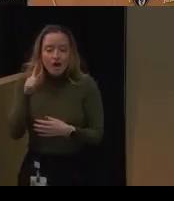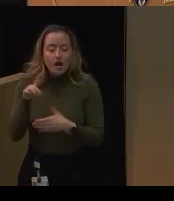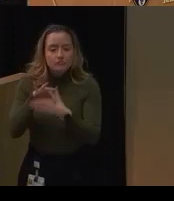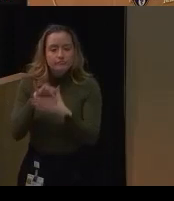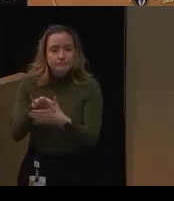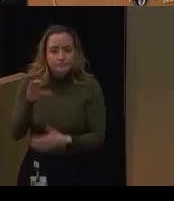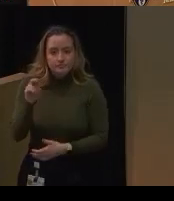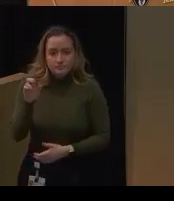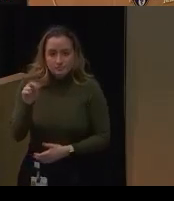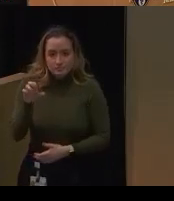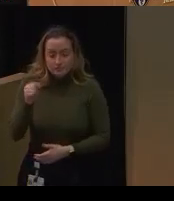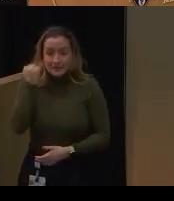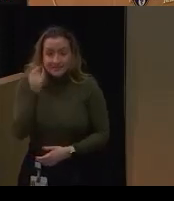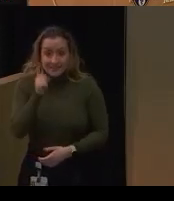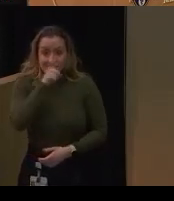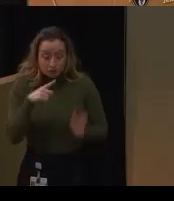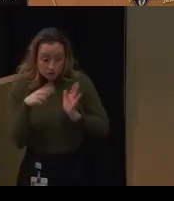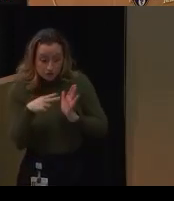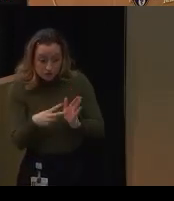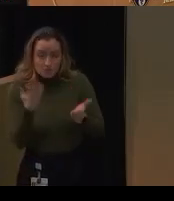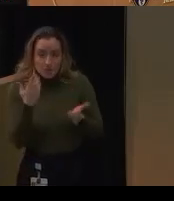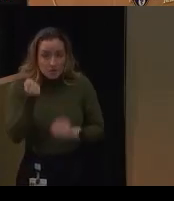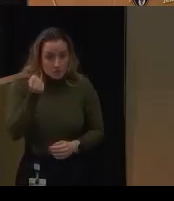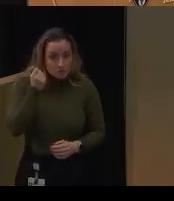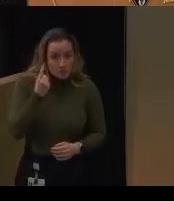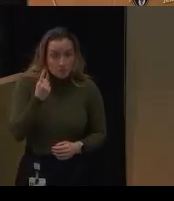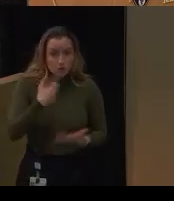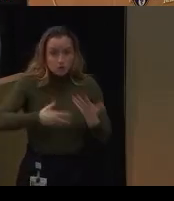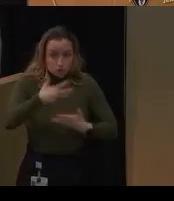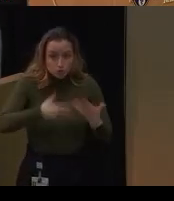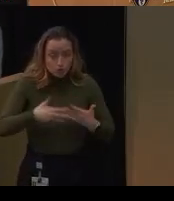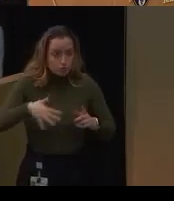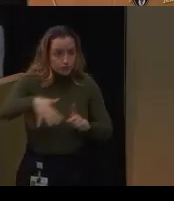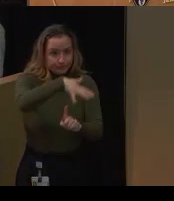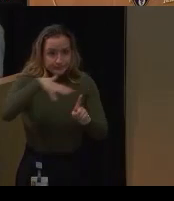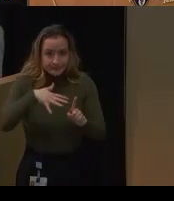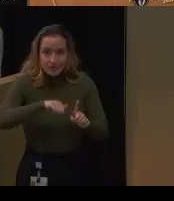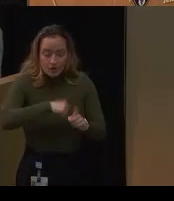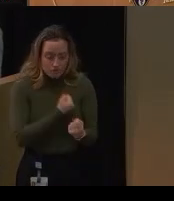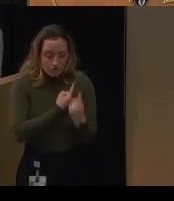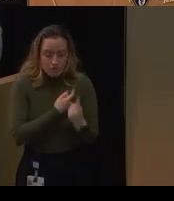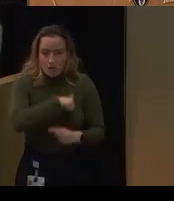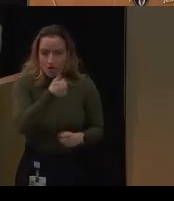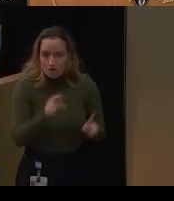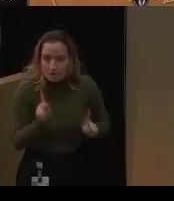provide concrete social information about other people and in doing so it allows people to build